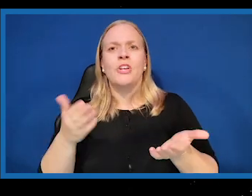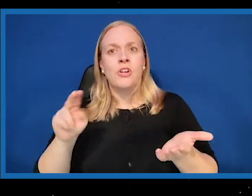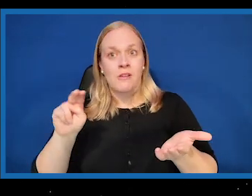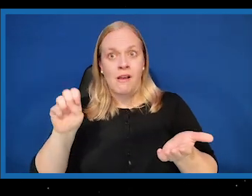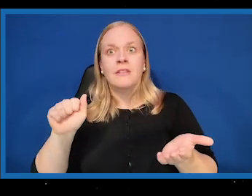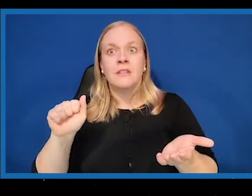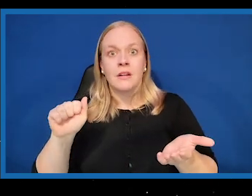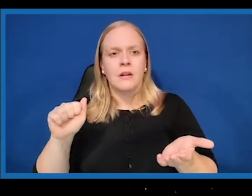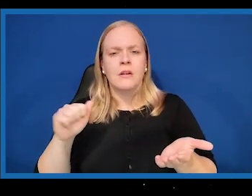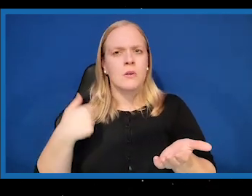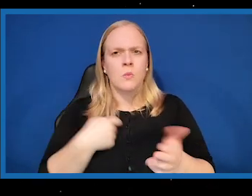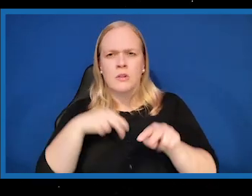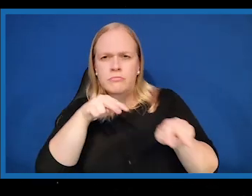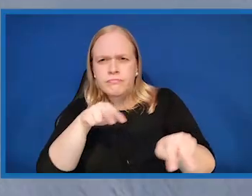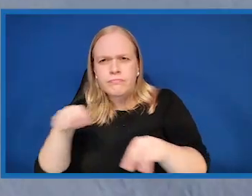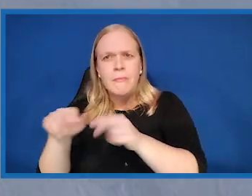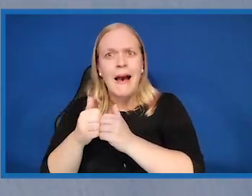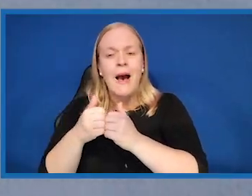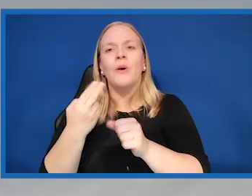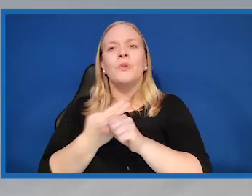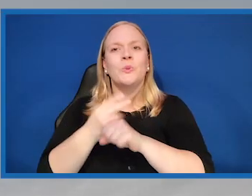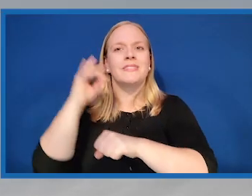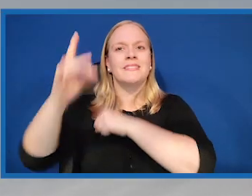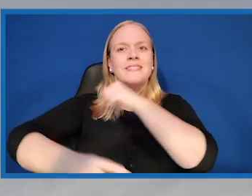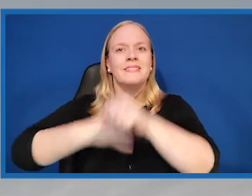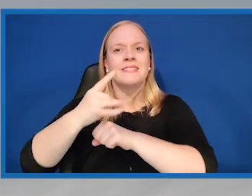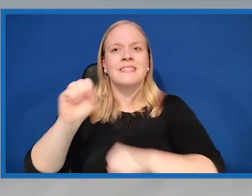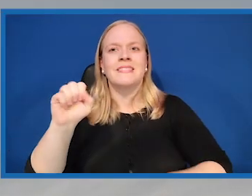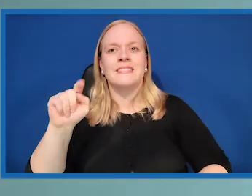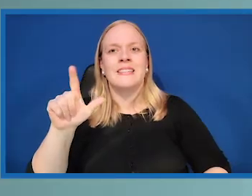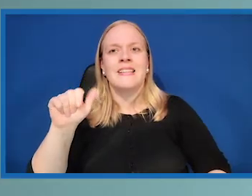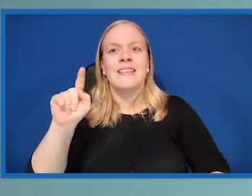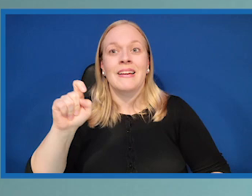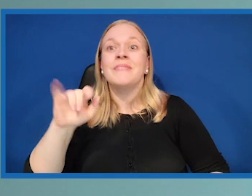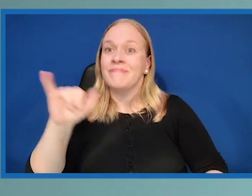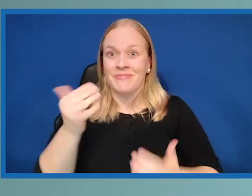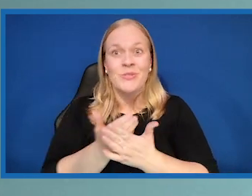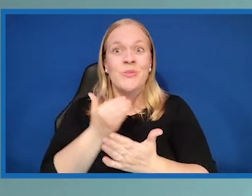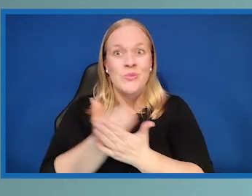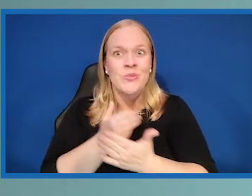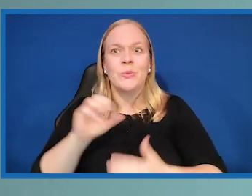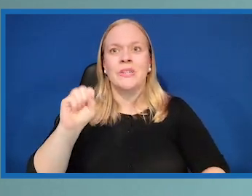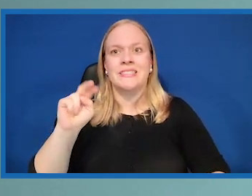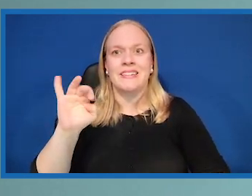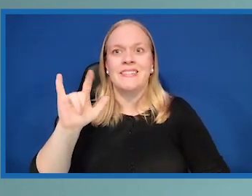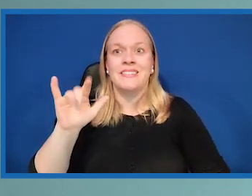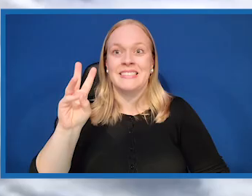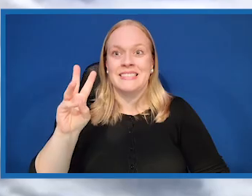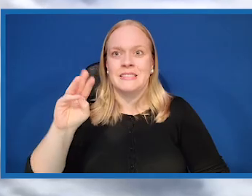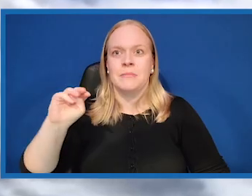SENTINEL-6 MICHAEL FREILICH, ALONG WITH SHIPS AND AIRPLANES, TO STUDY THE PROCESSES DRIVING SEA LEVELS RISE,